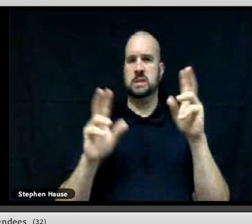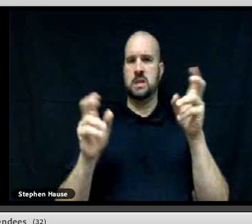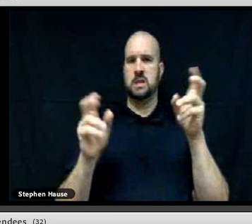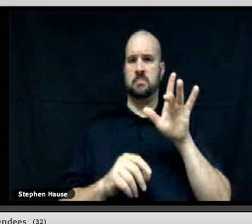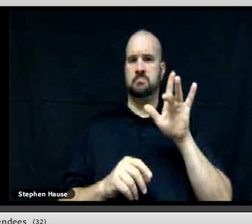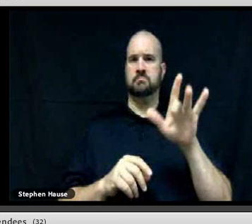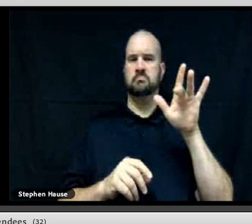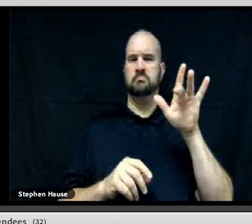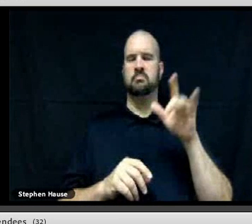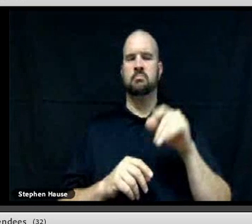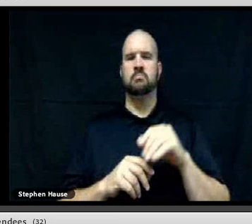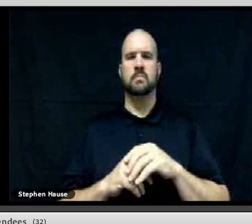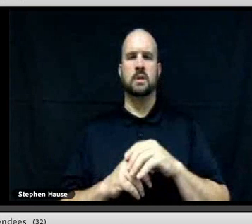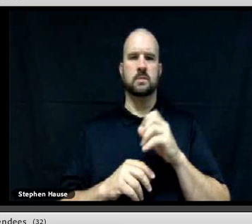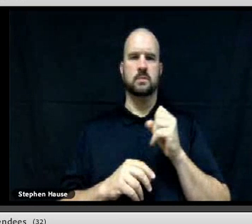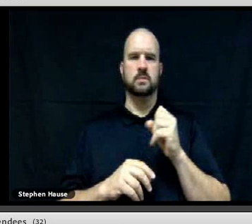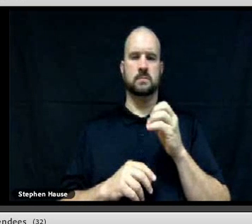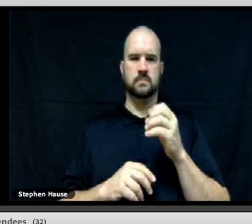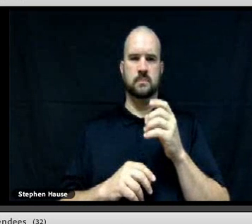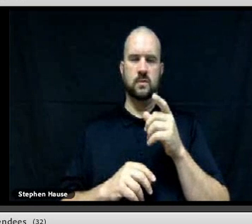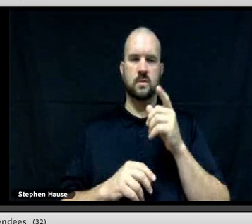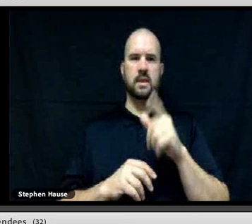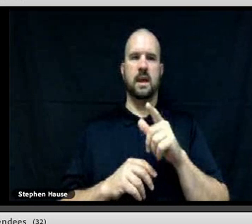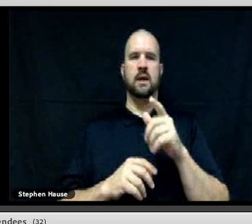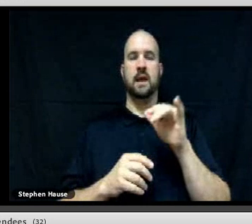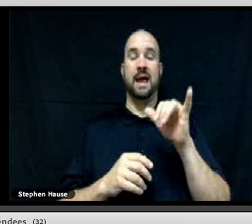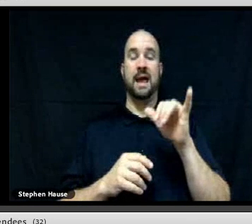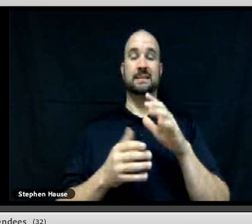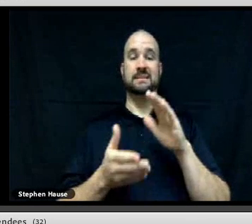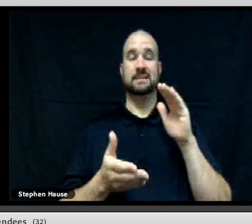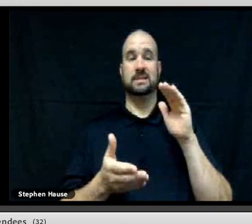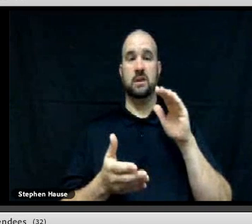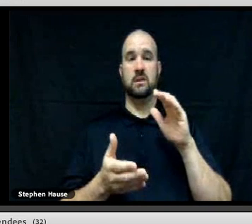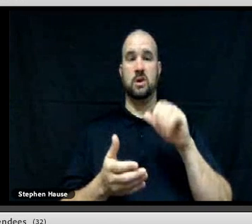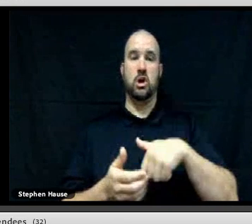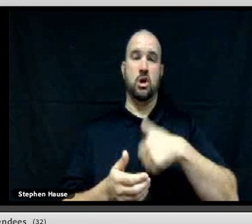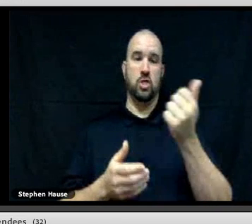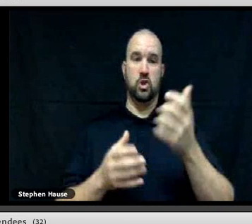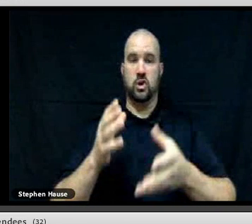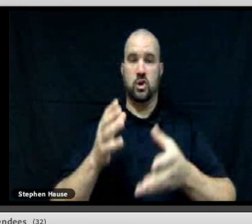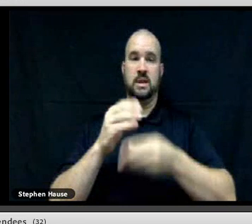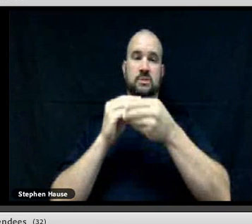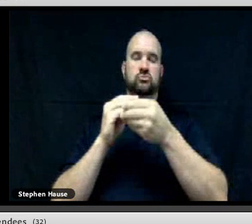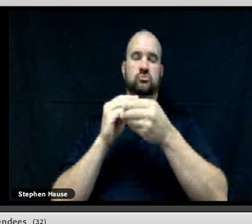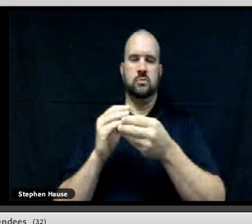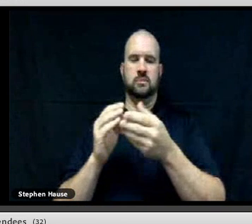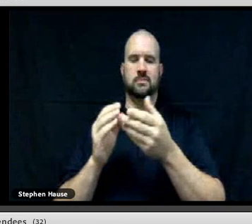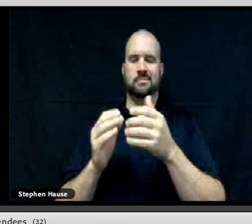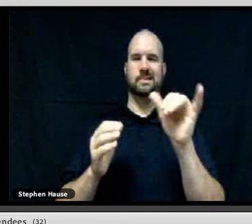but with less additional content added to them, so it's more like a list of different things